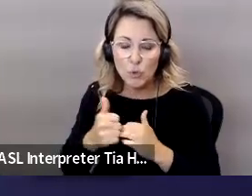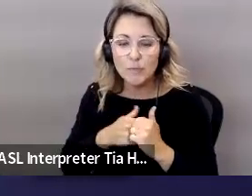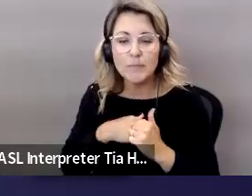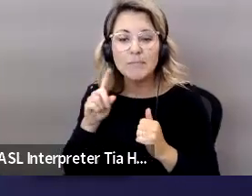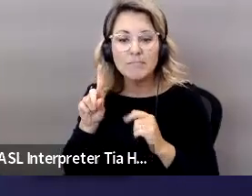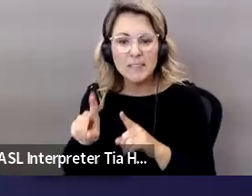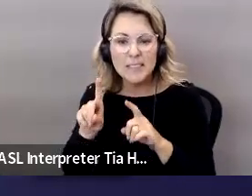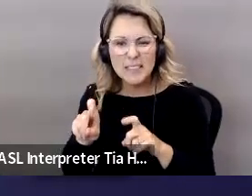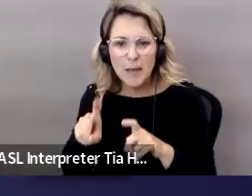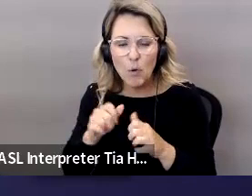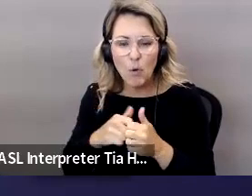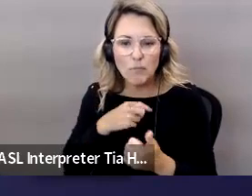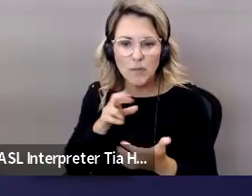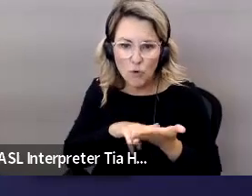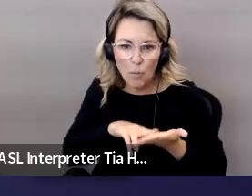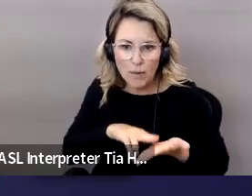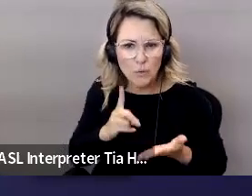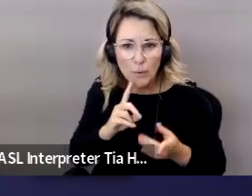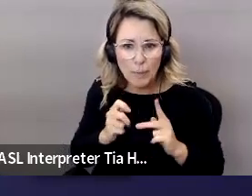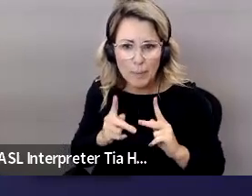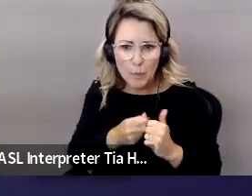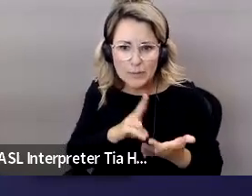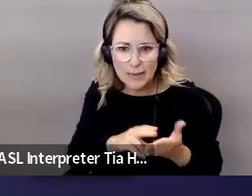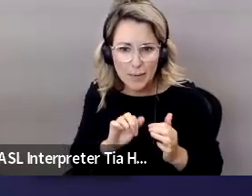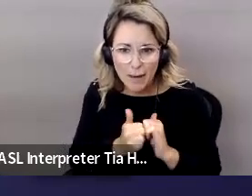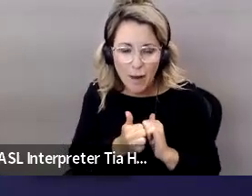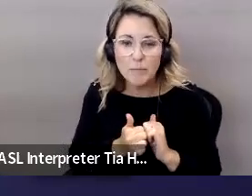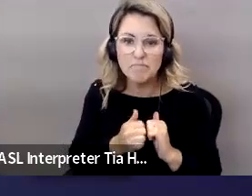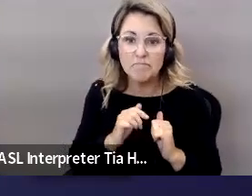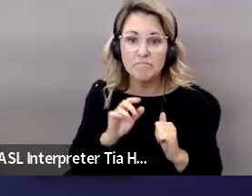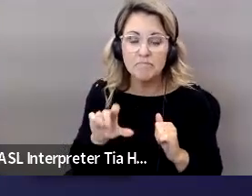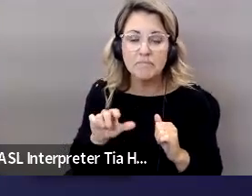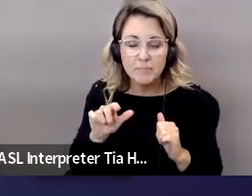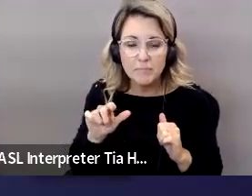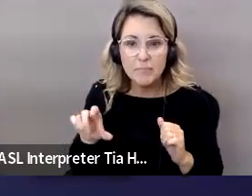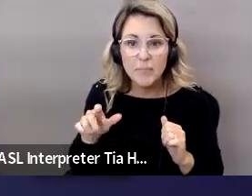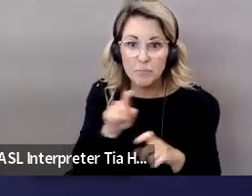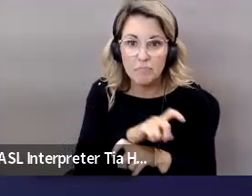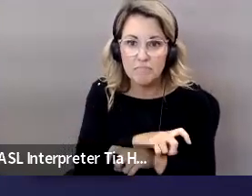Where are you getting your, so the the target population is the the broader group of people